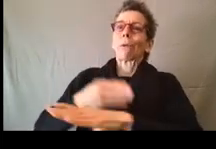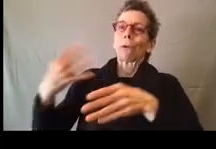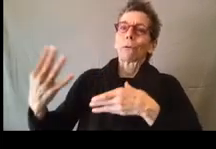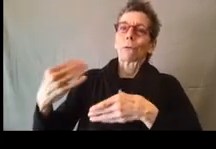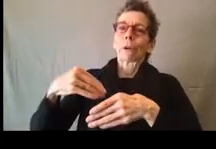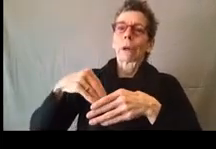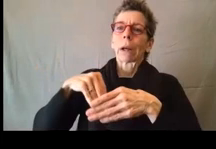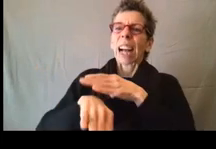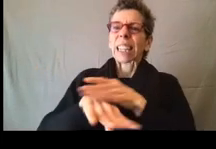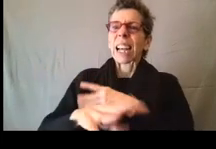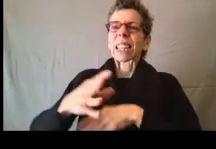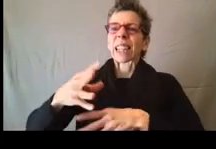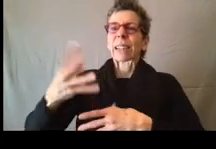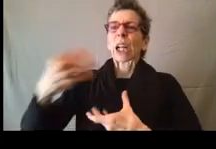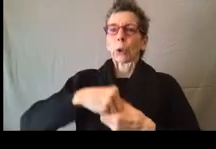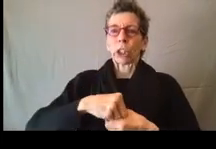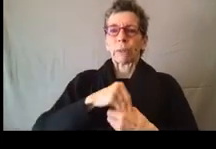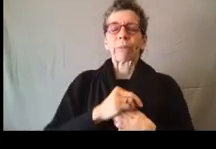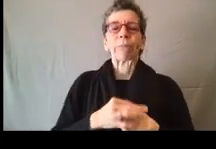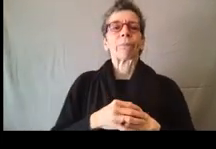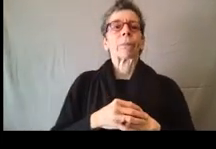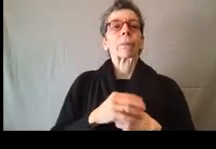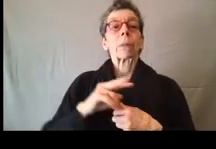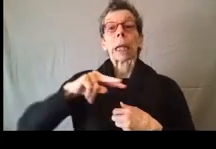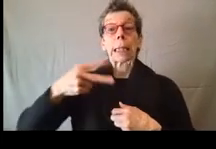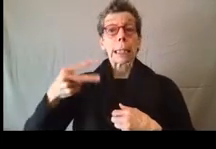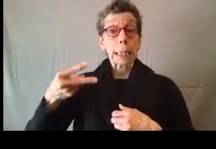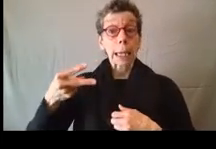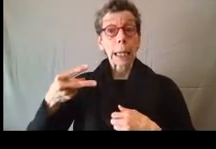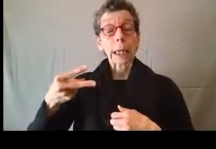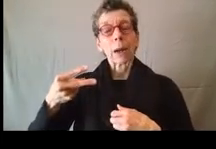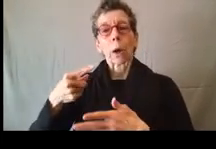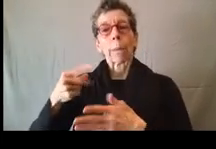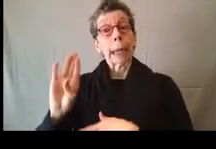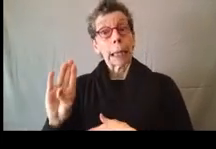programs. Our second study, or as we refer to it as study B, the question is: How does